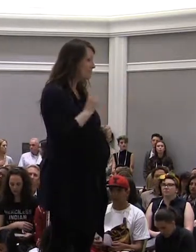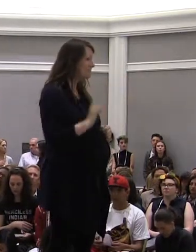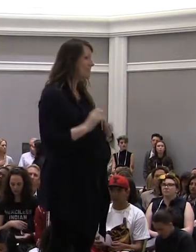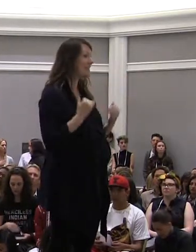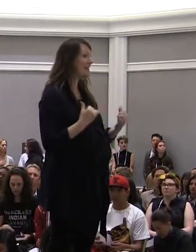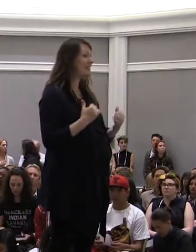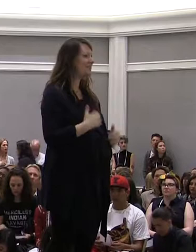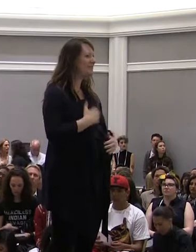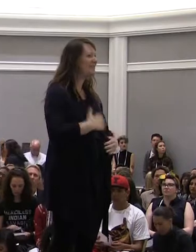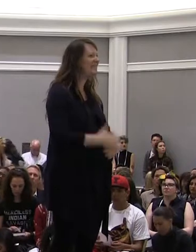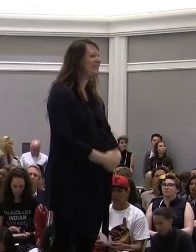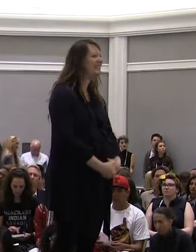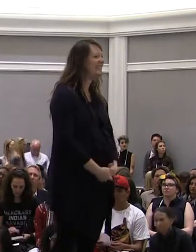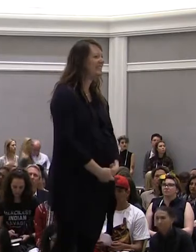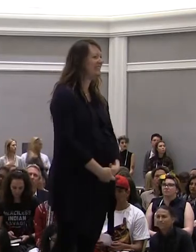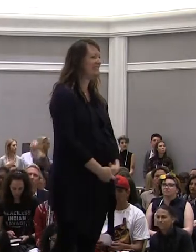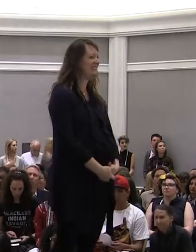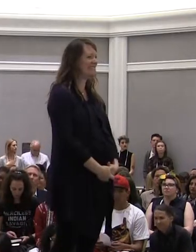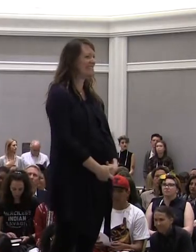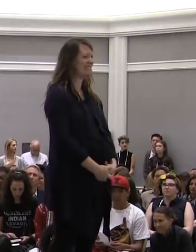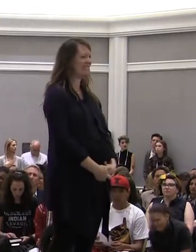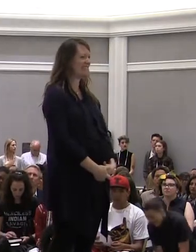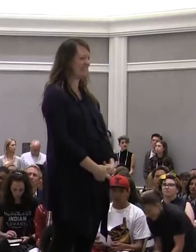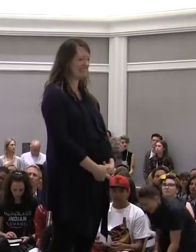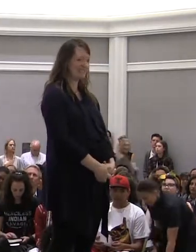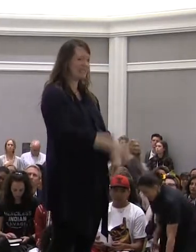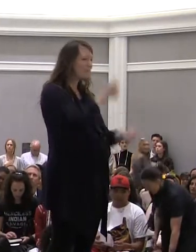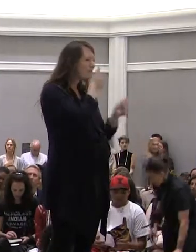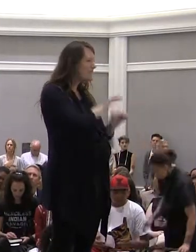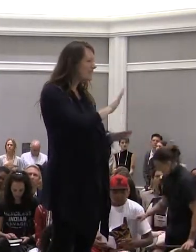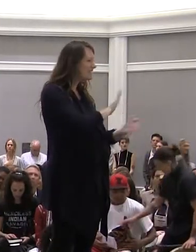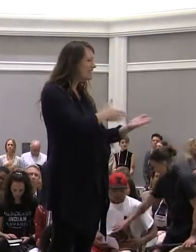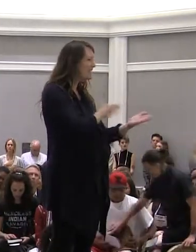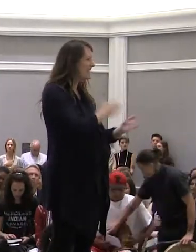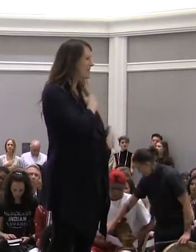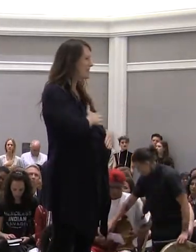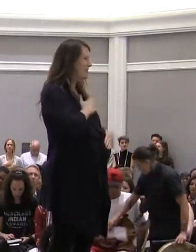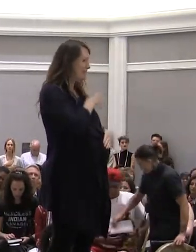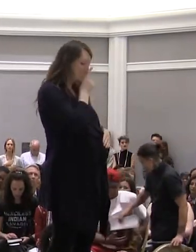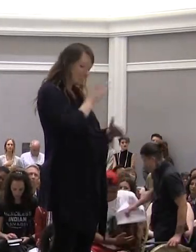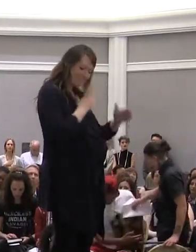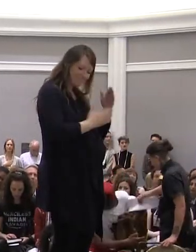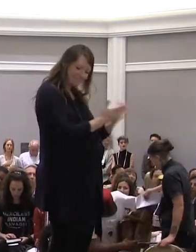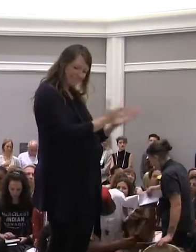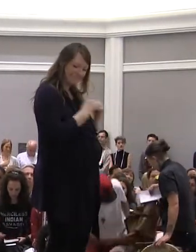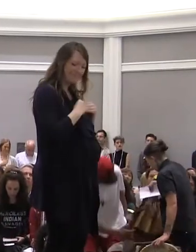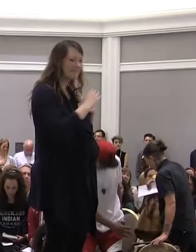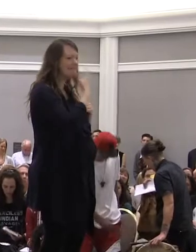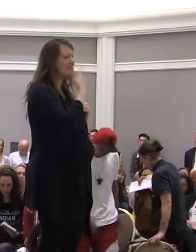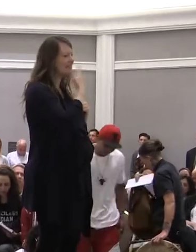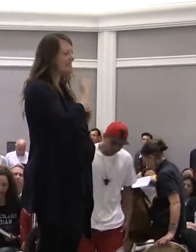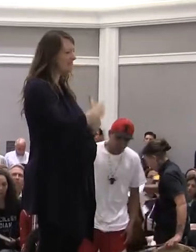and just give us and offer us a blessing and song, we would be humbled to have their presence with us today